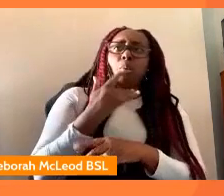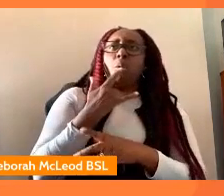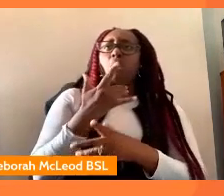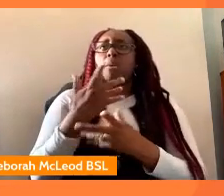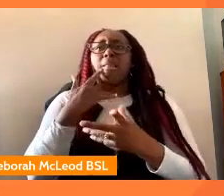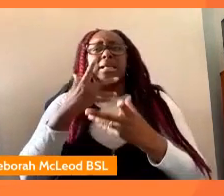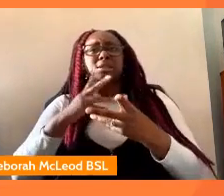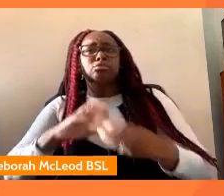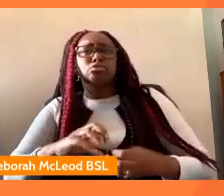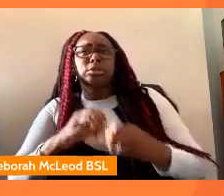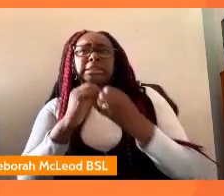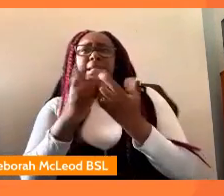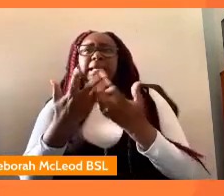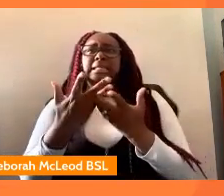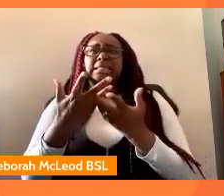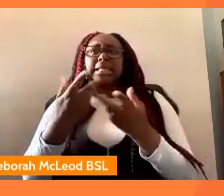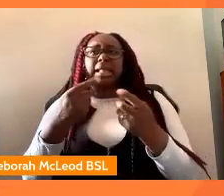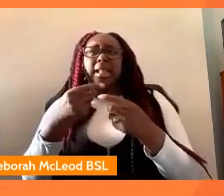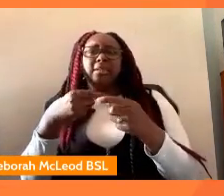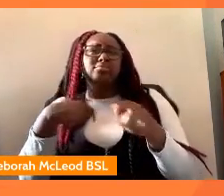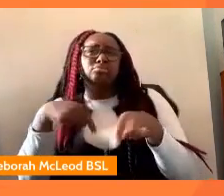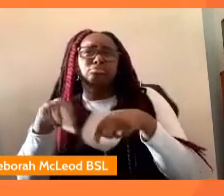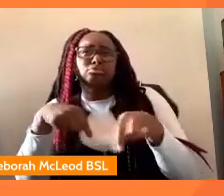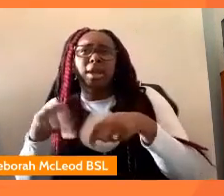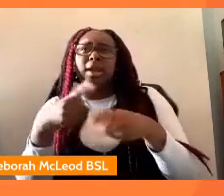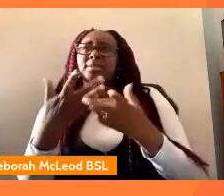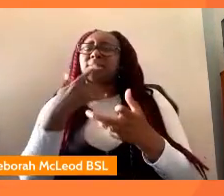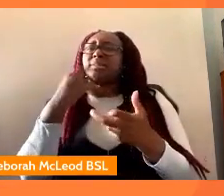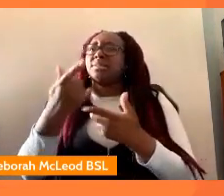project, challenging us about writing styles, about shooting styles.